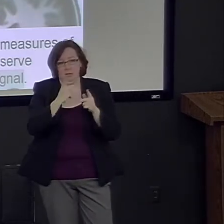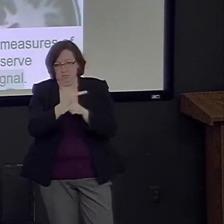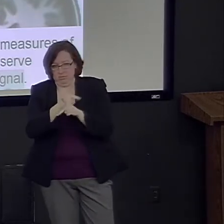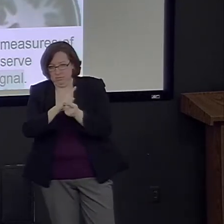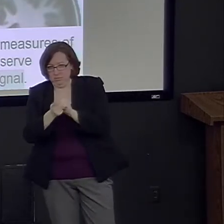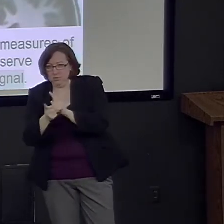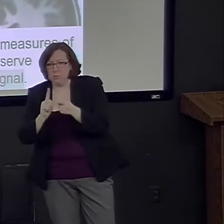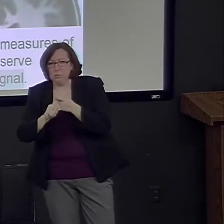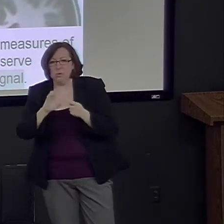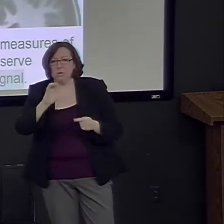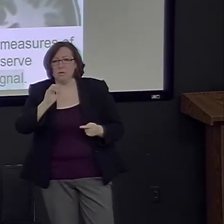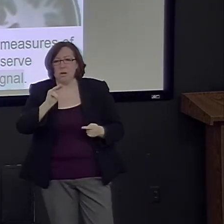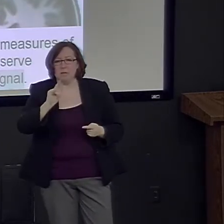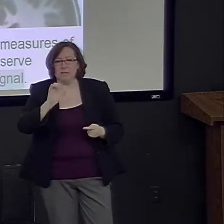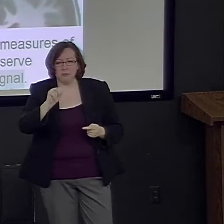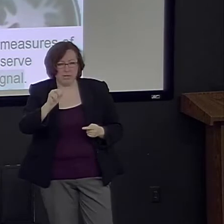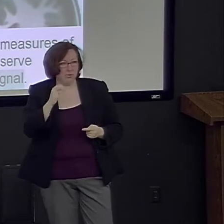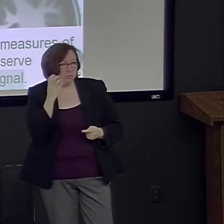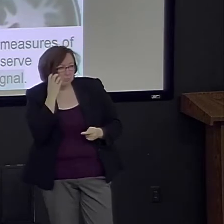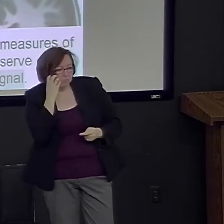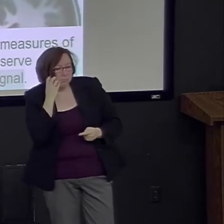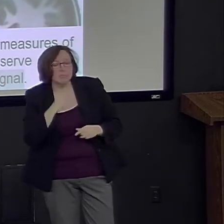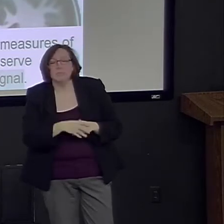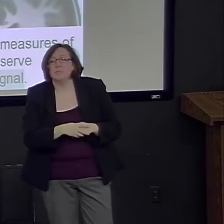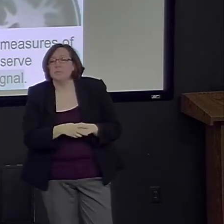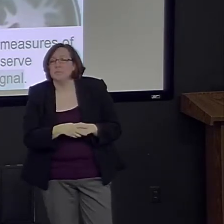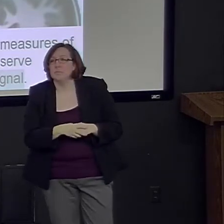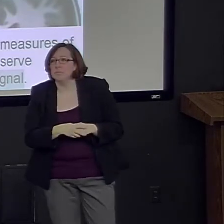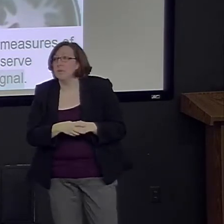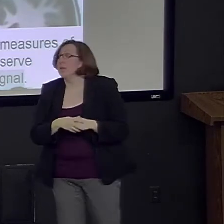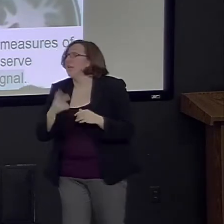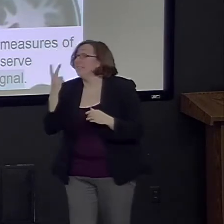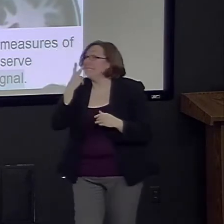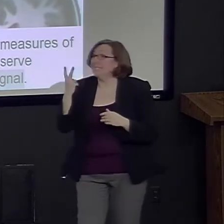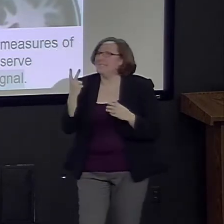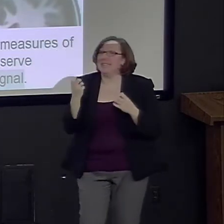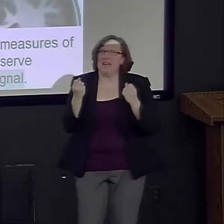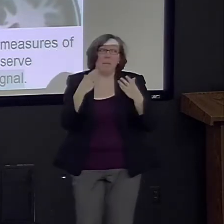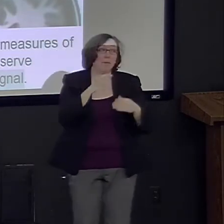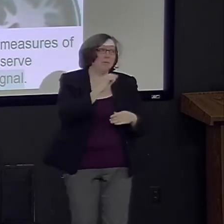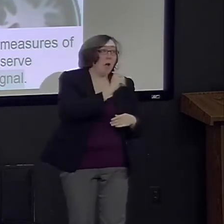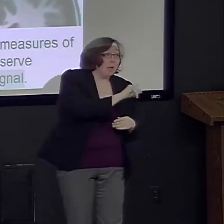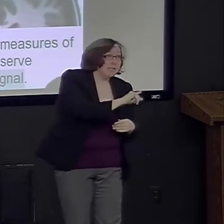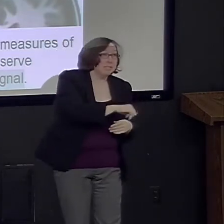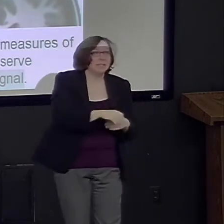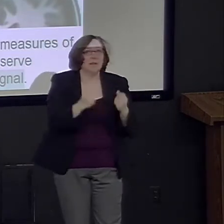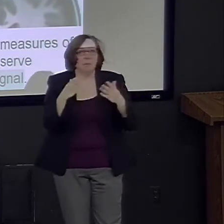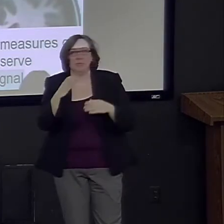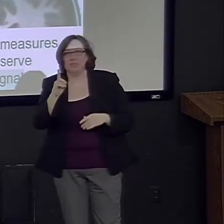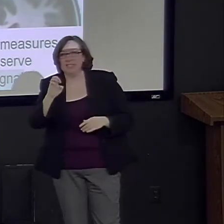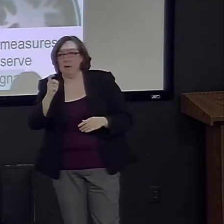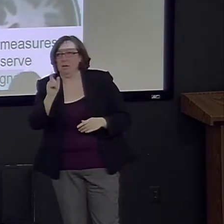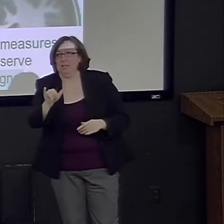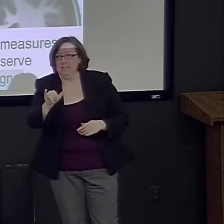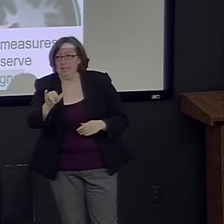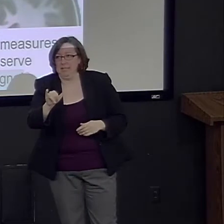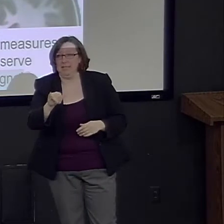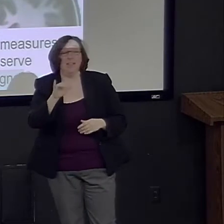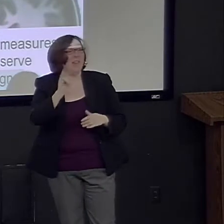what of the oxy and deoxyhemoglobin has used. That's our proxy of neural activity. That's how we know what's going on